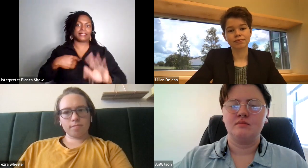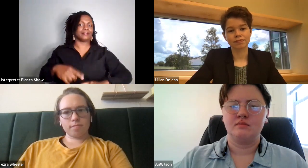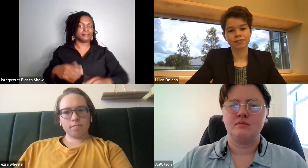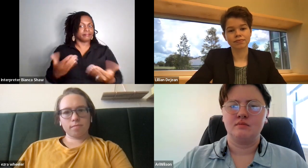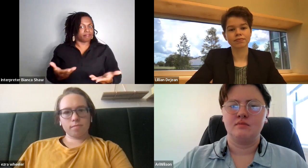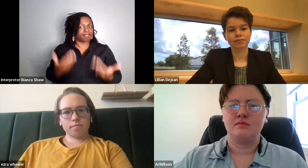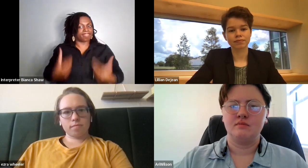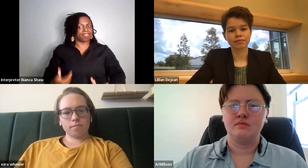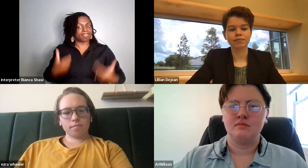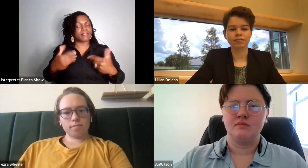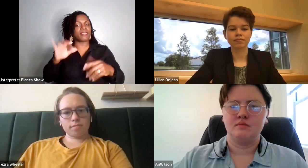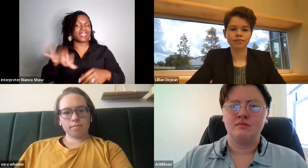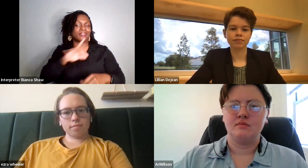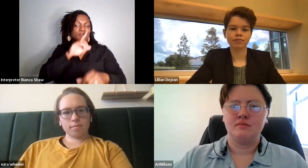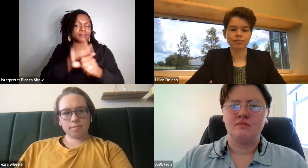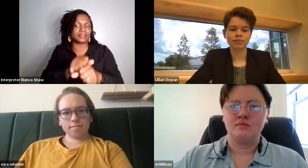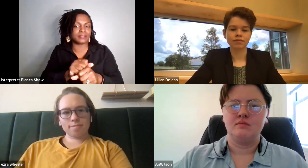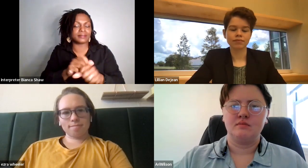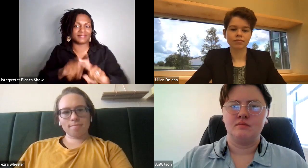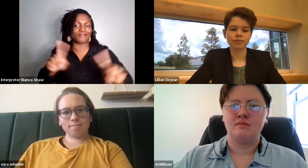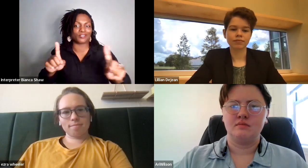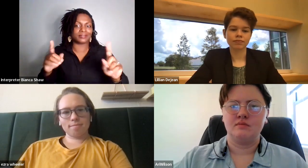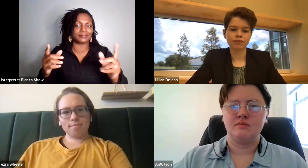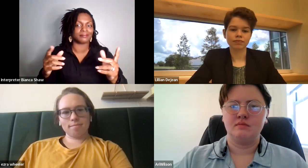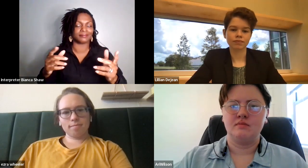And it's not easy for anyone so I mean what how we I know we.